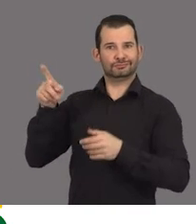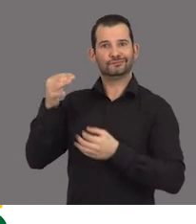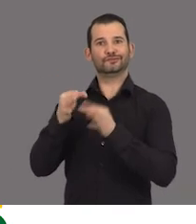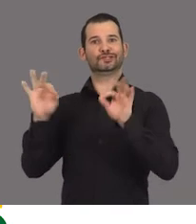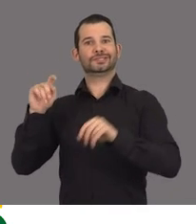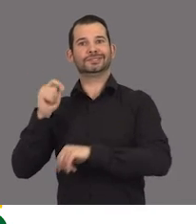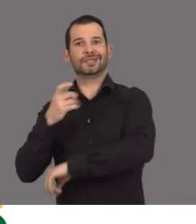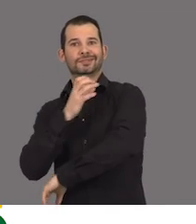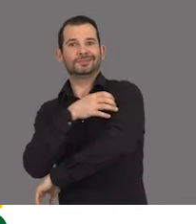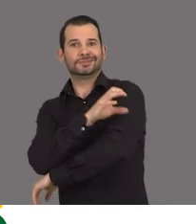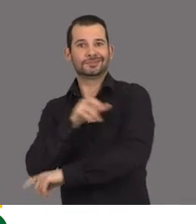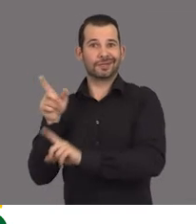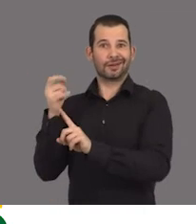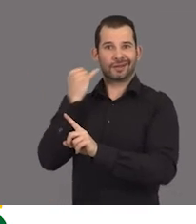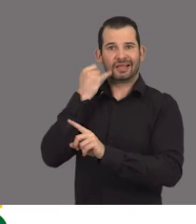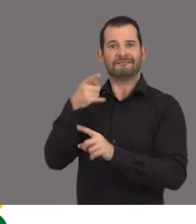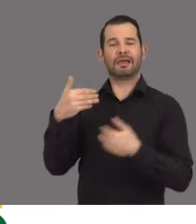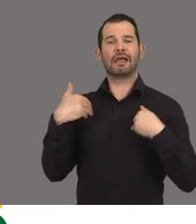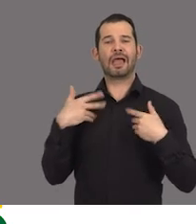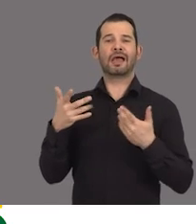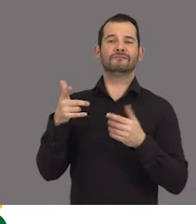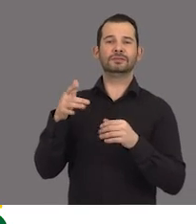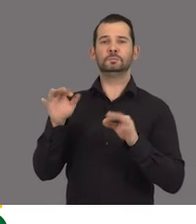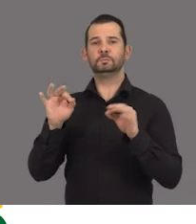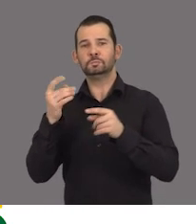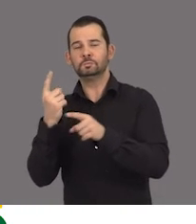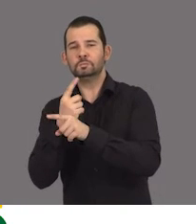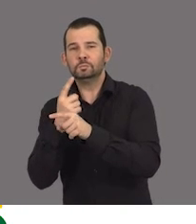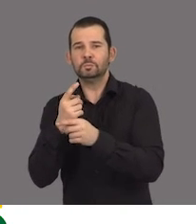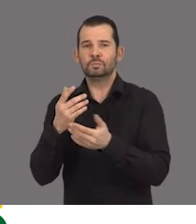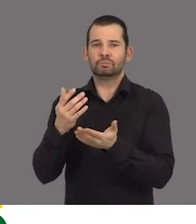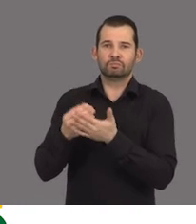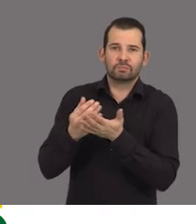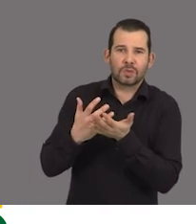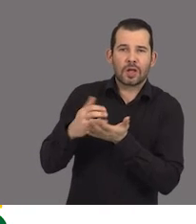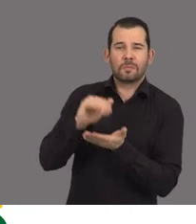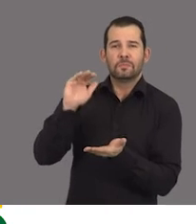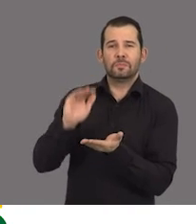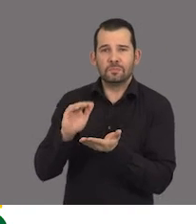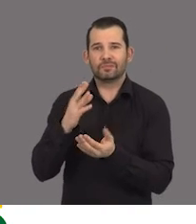tax clinic if you have a modest income and a simple tax situation.